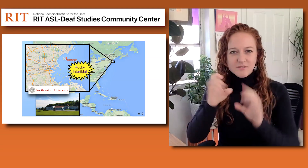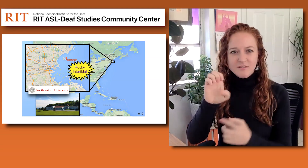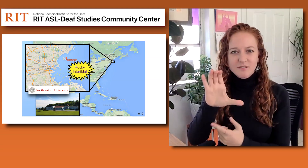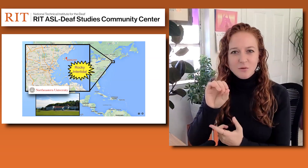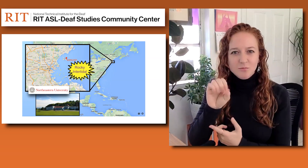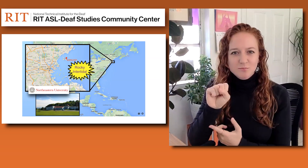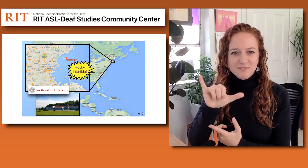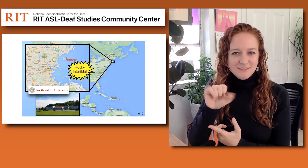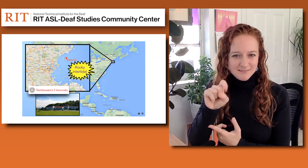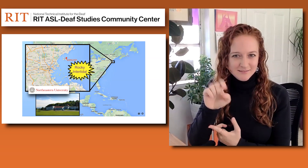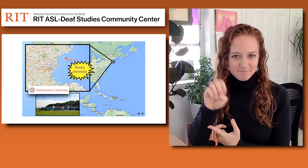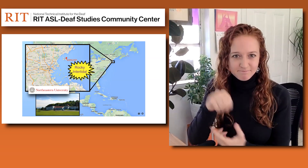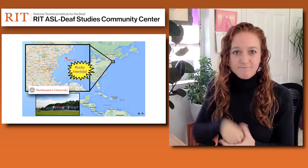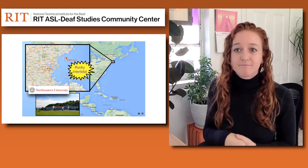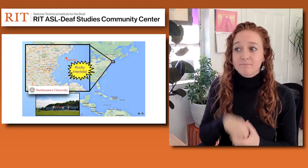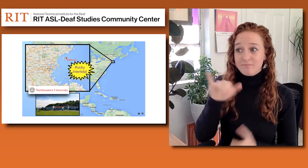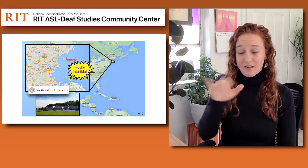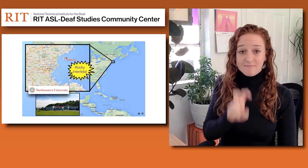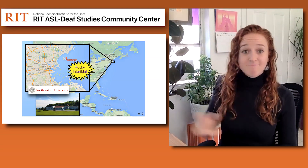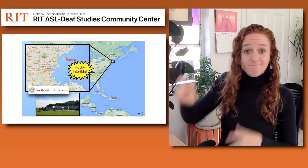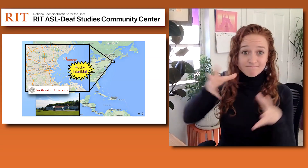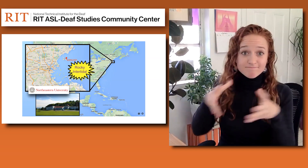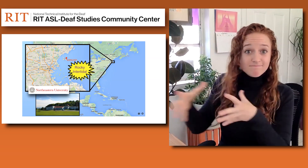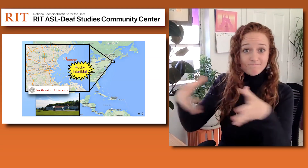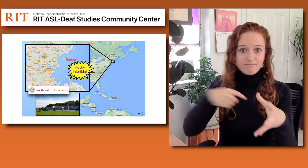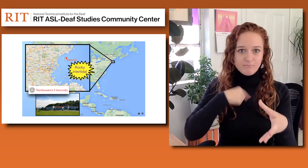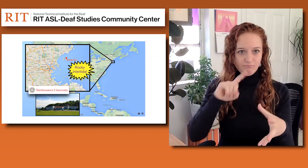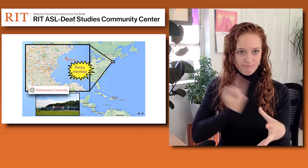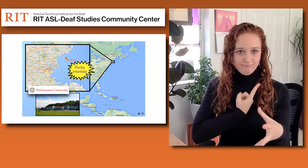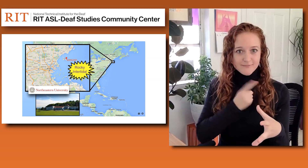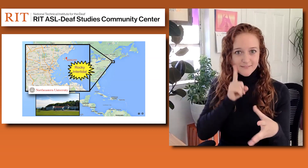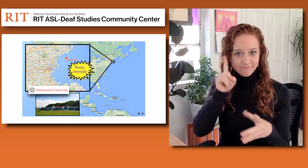to different places to study their ecosystems.